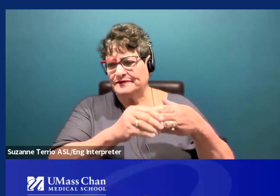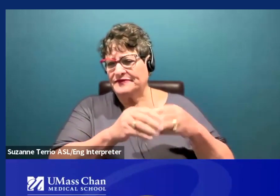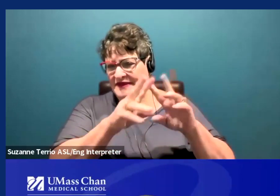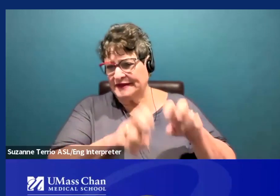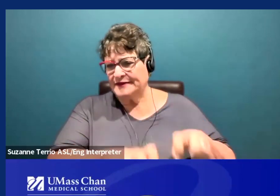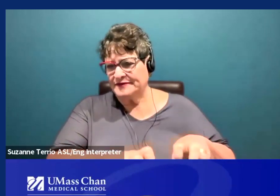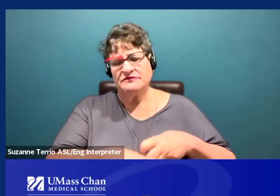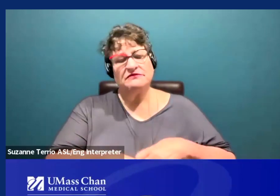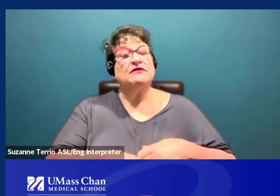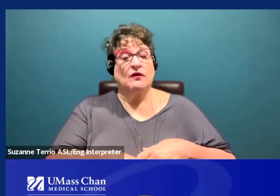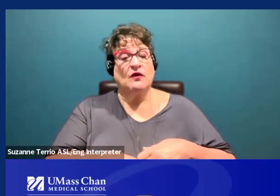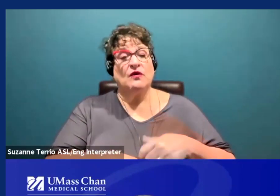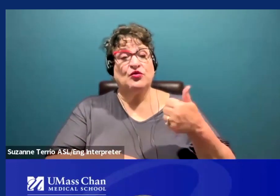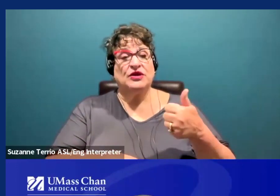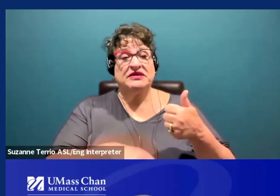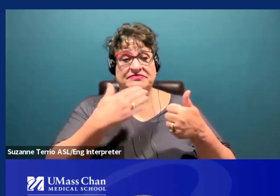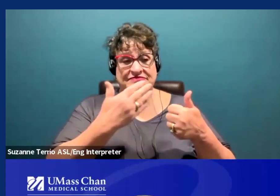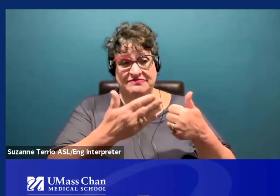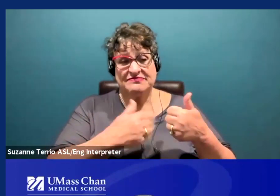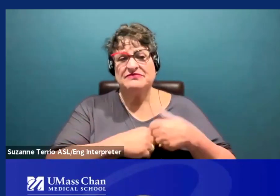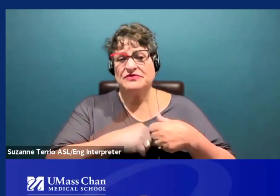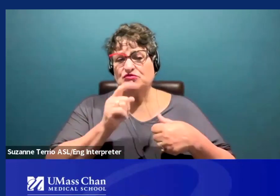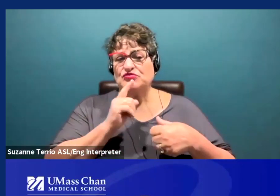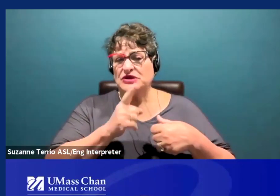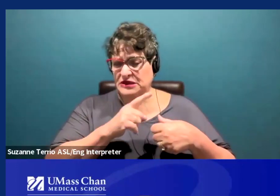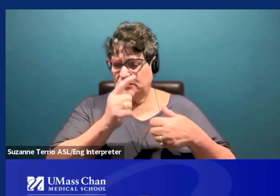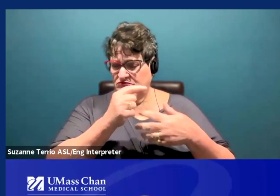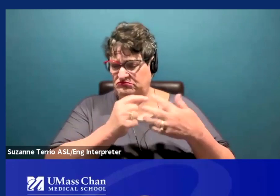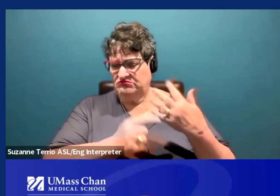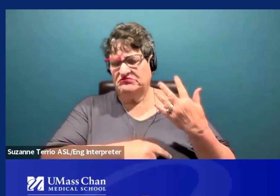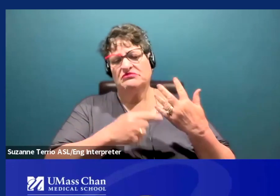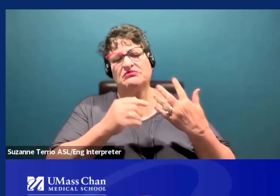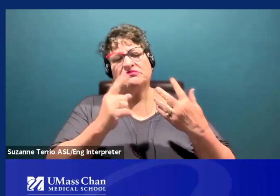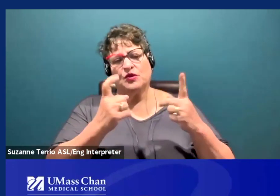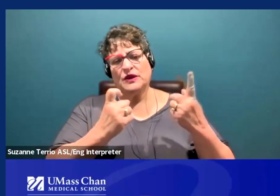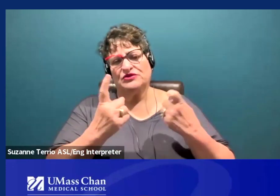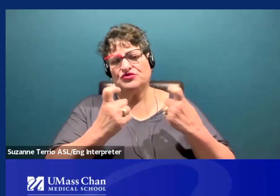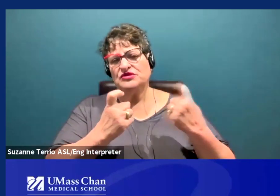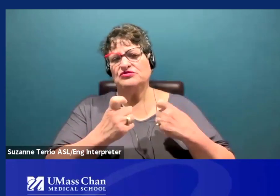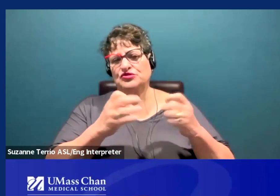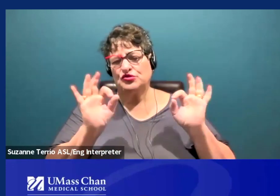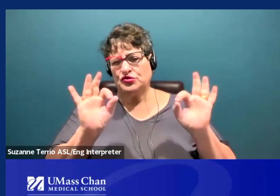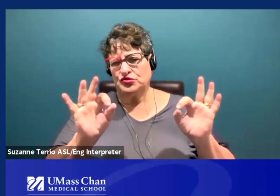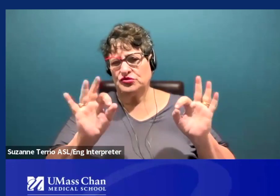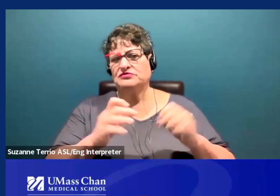Those are all really terrific questions and I really appreciate you taking the time to answer them.